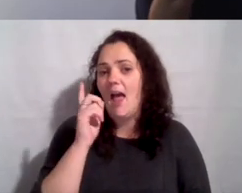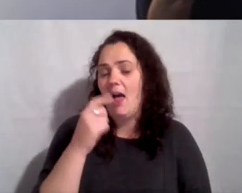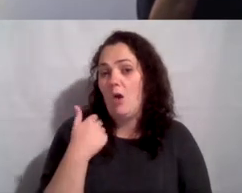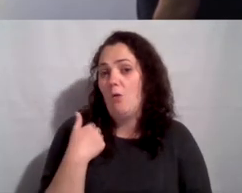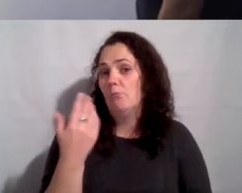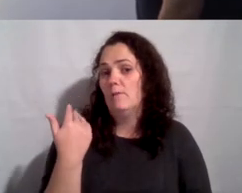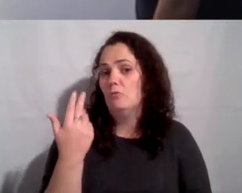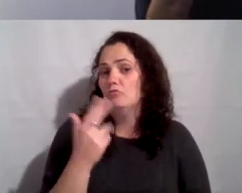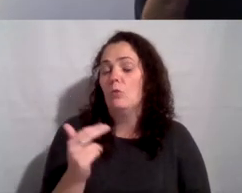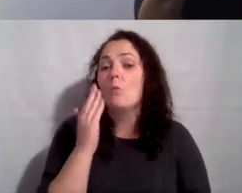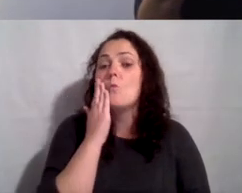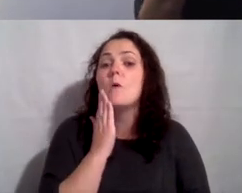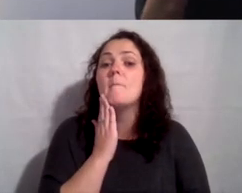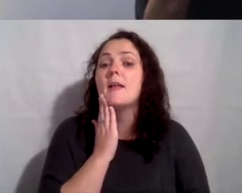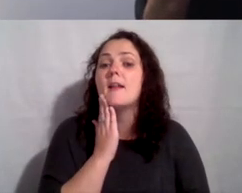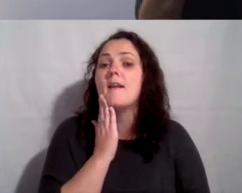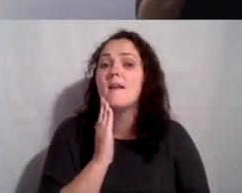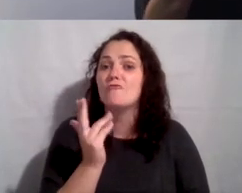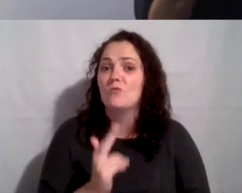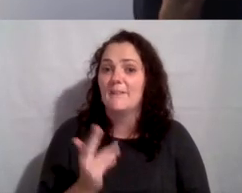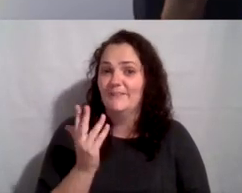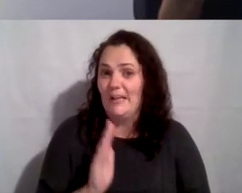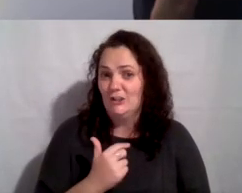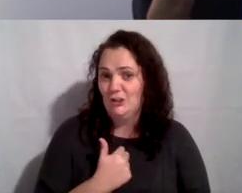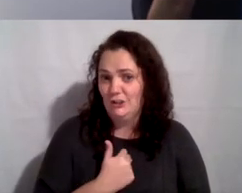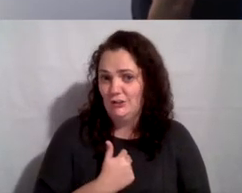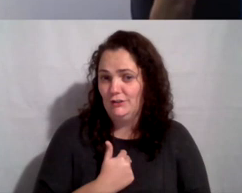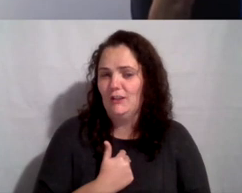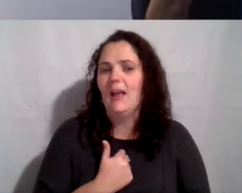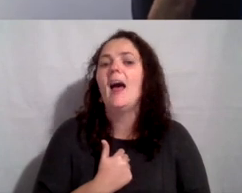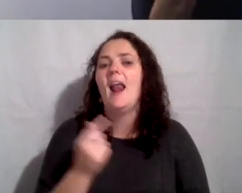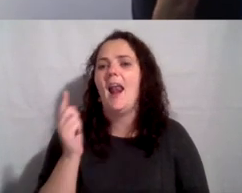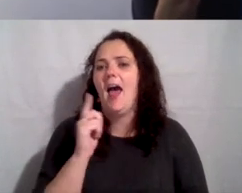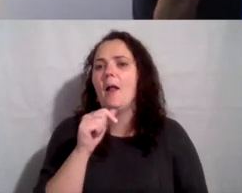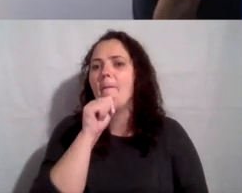where I drew Rachel first and now I’m going over to draw Atticus up above